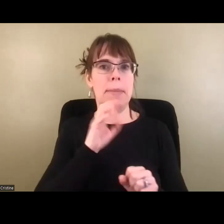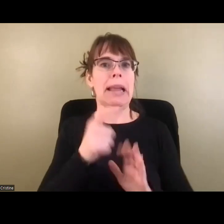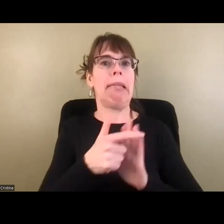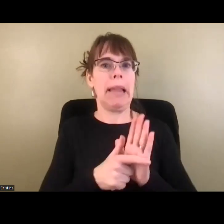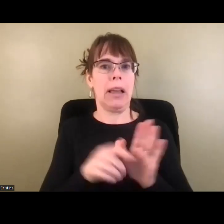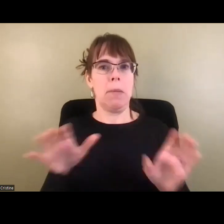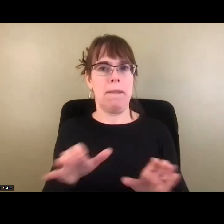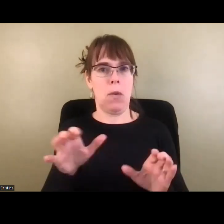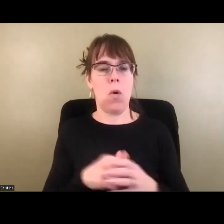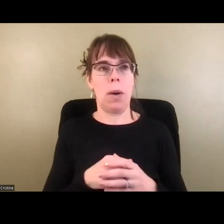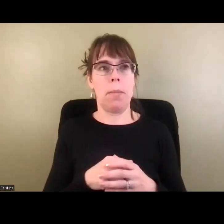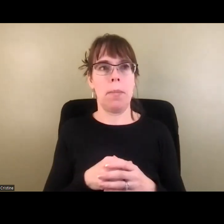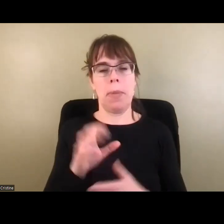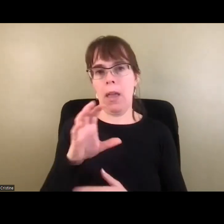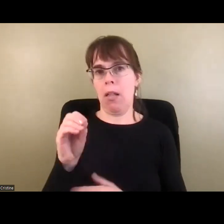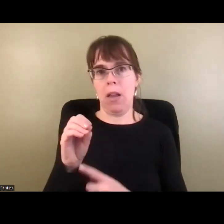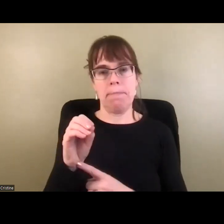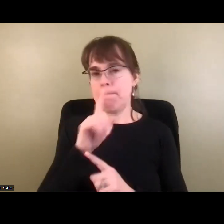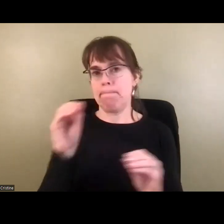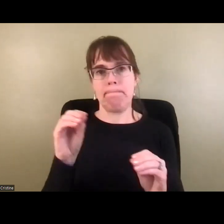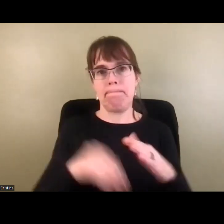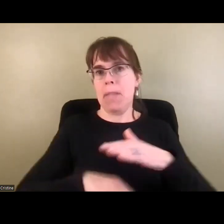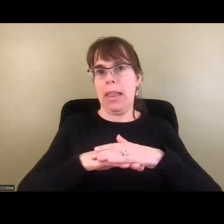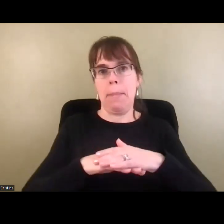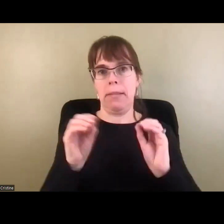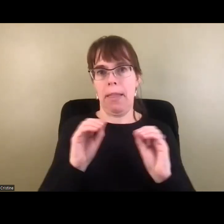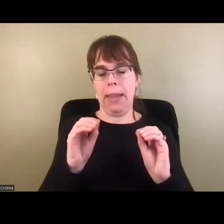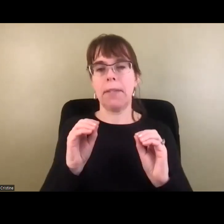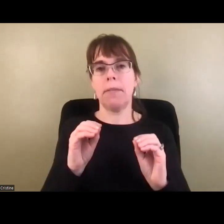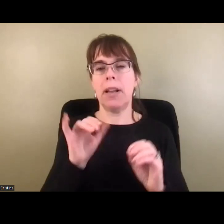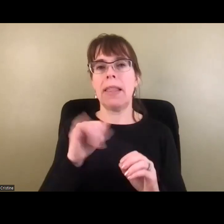Colorado does not have any gestational limits on abortion, care. That was one of the tenants,